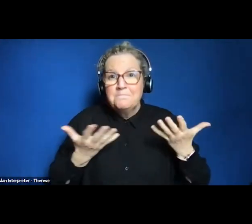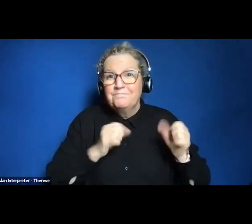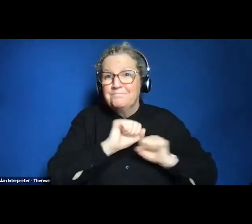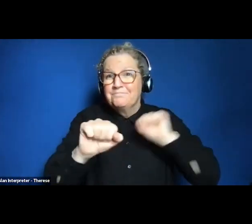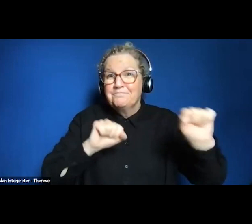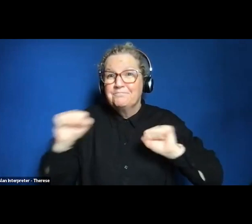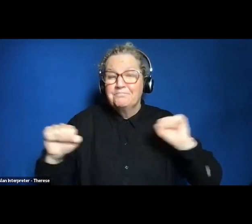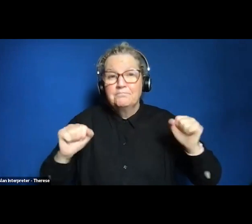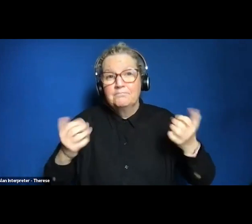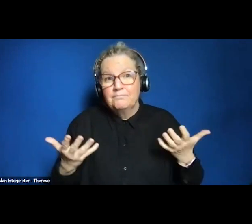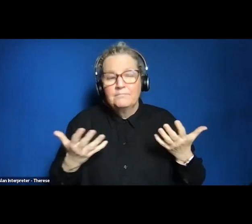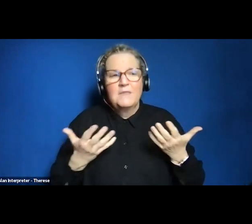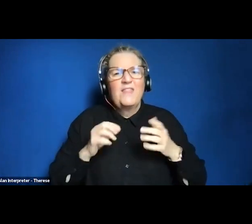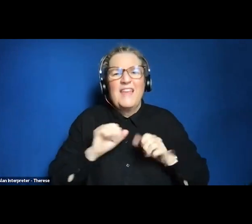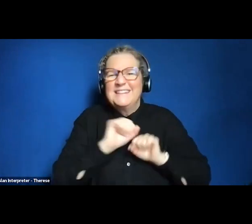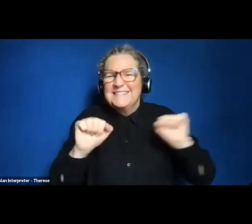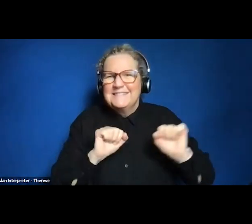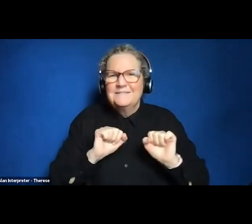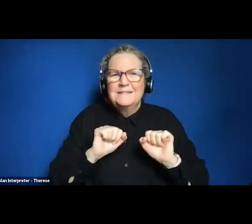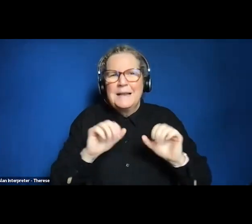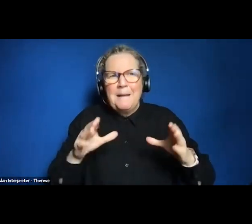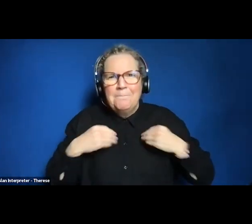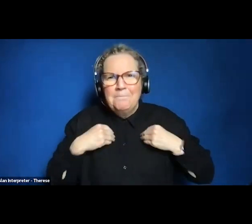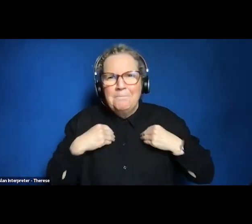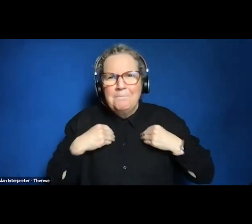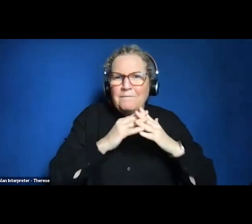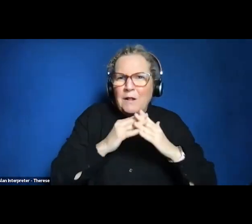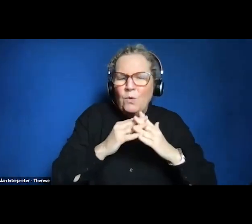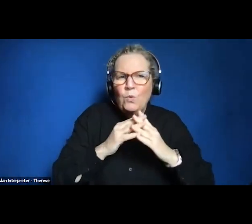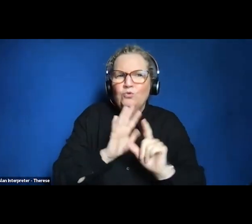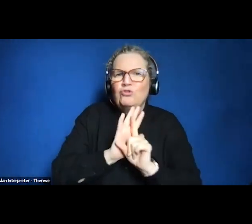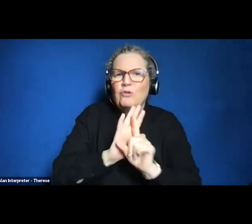drives our community and our and our values, our cultural values.